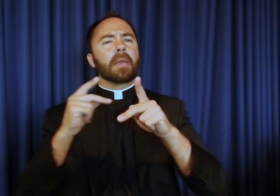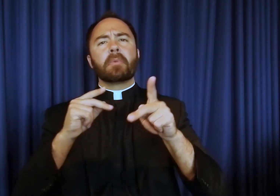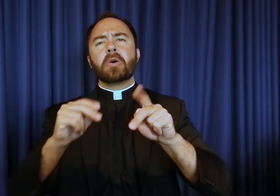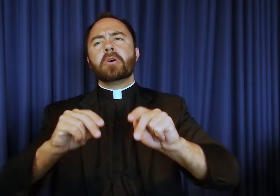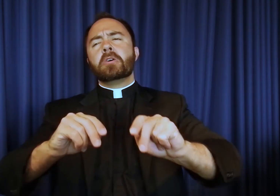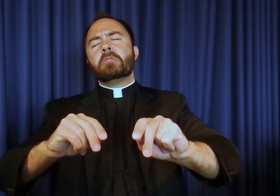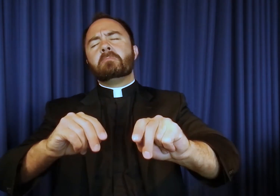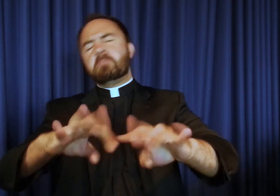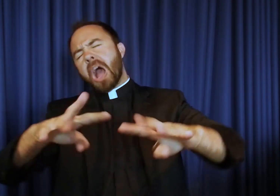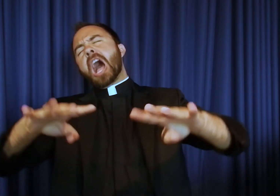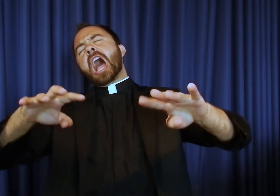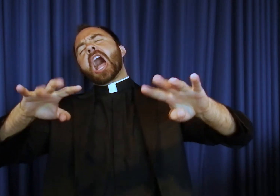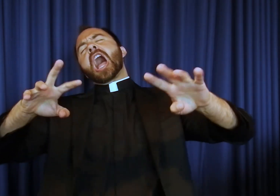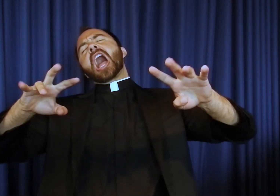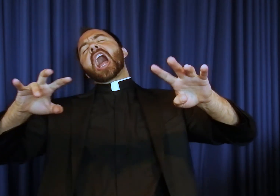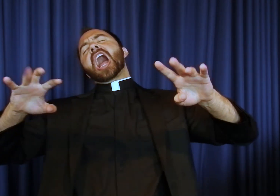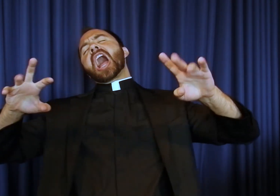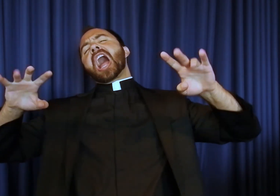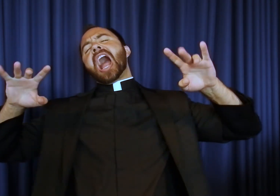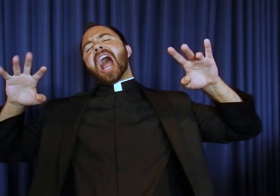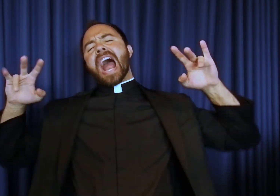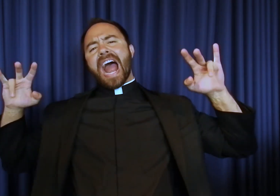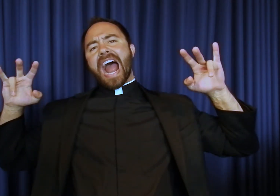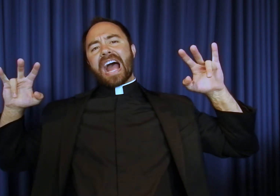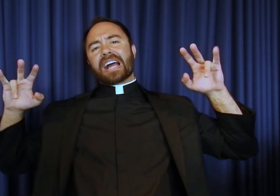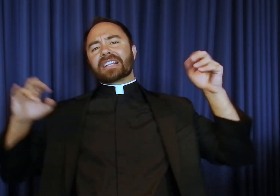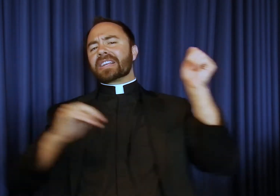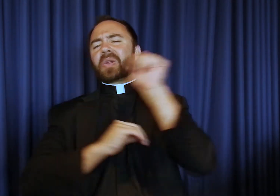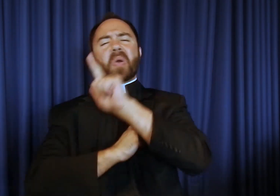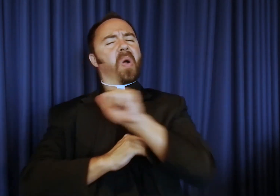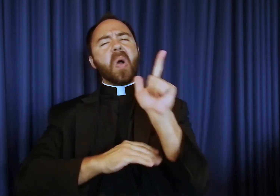themselves explain that there's going to be people everywhere it's going to be